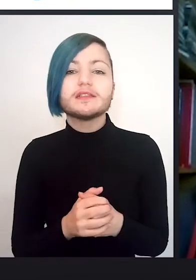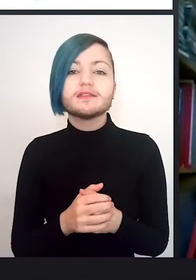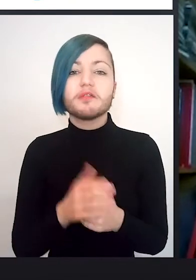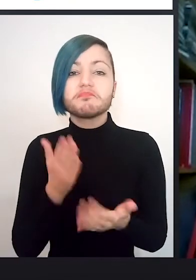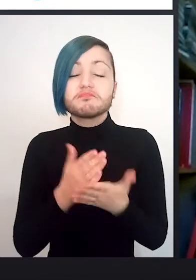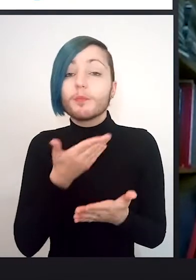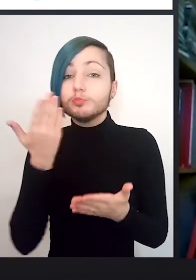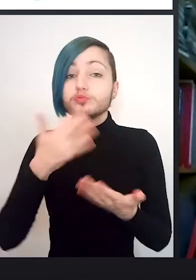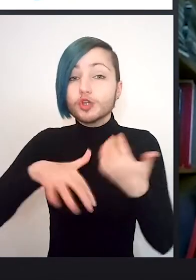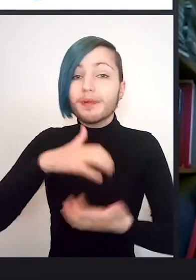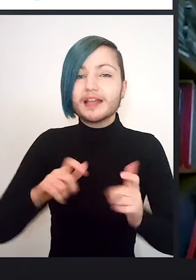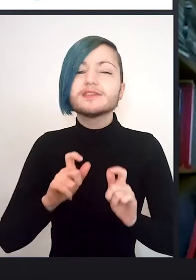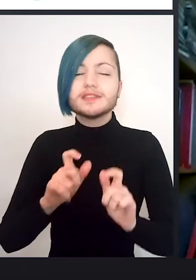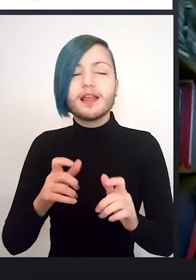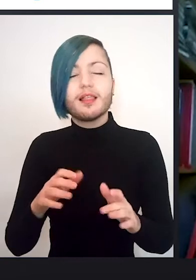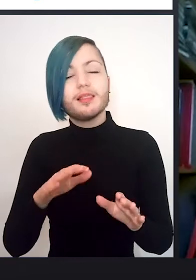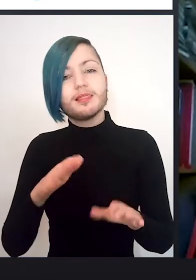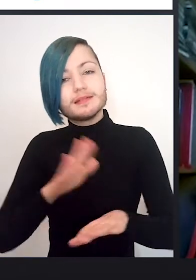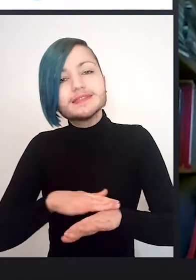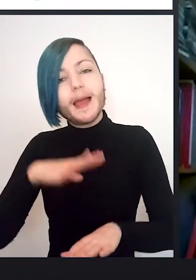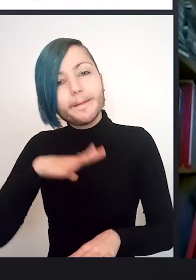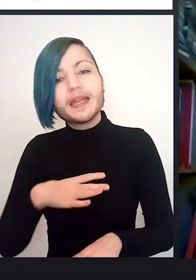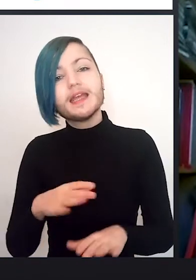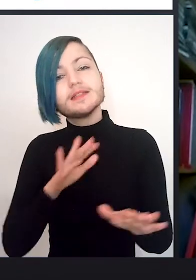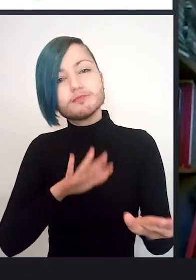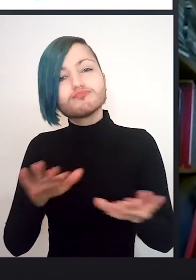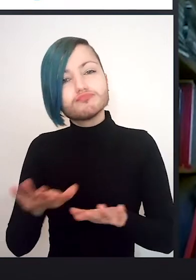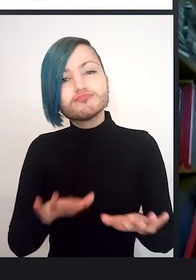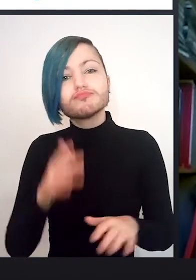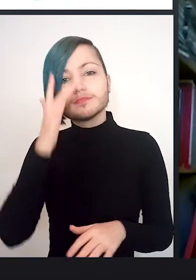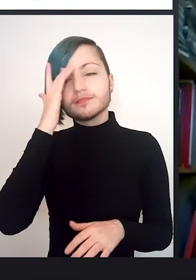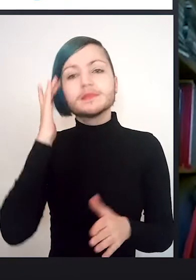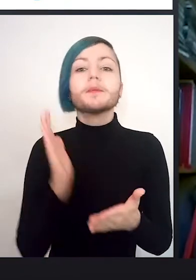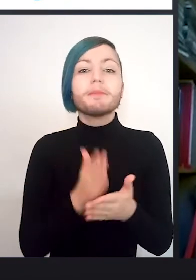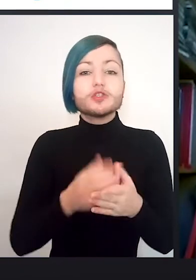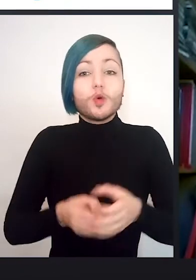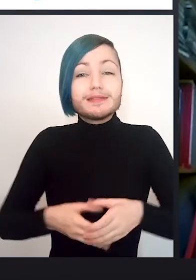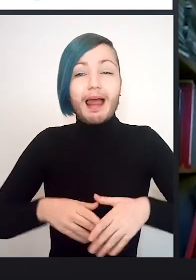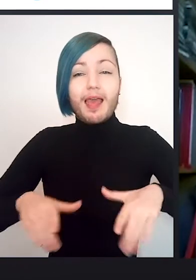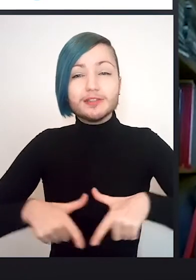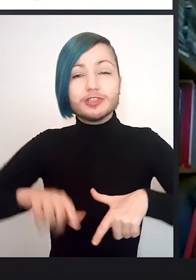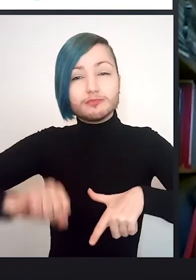complications. Give yourself time, keep dilating. You gotta keep dilating.